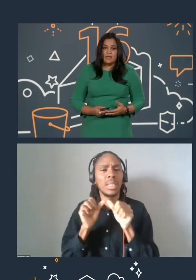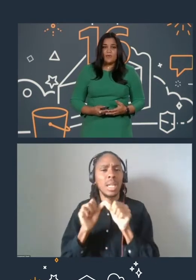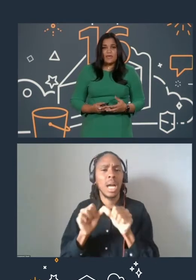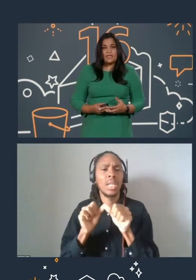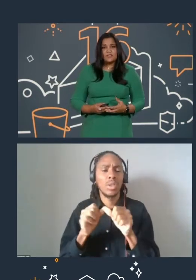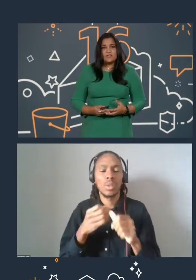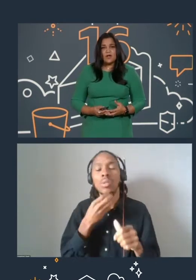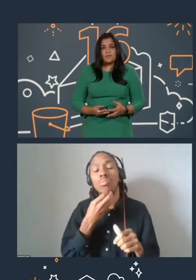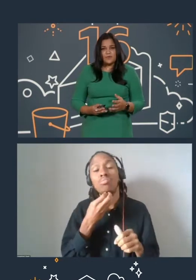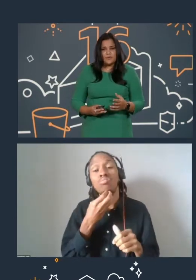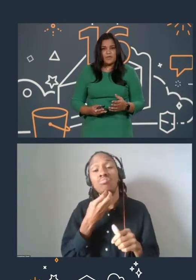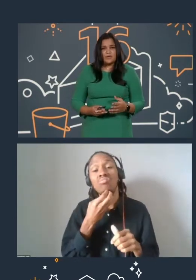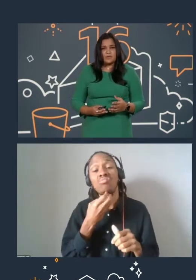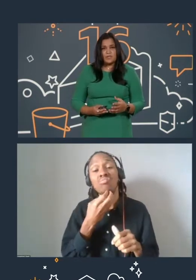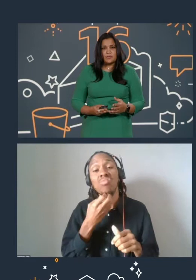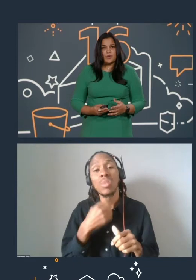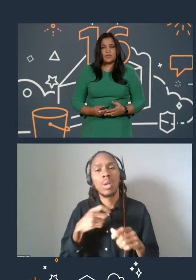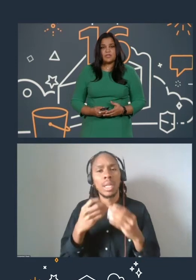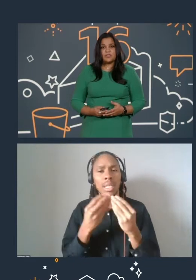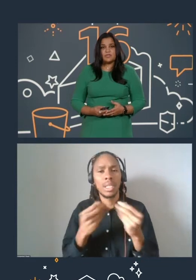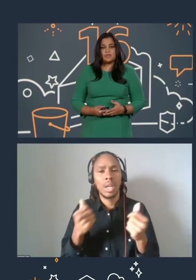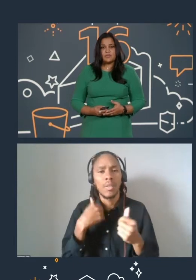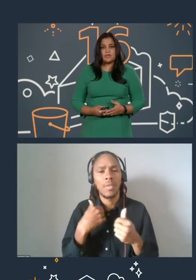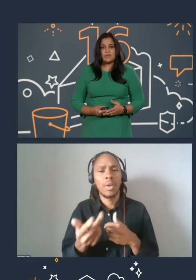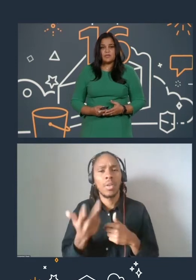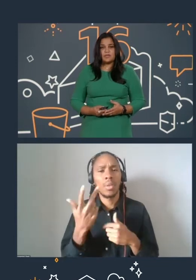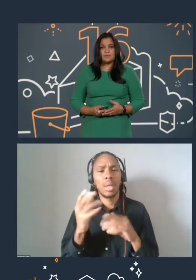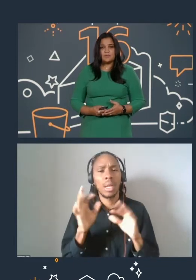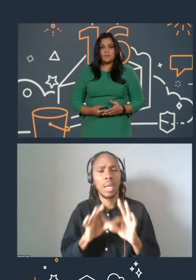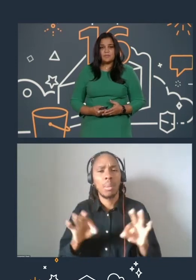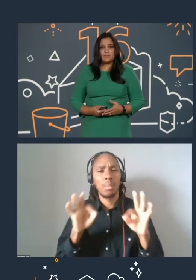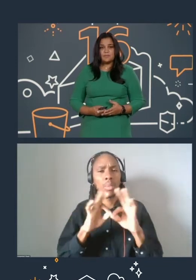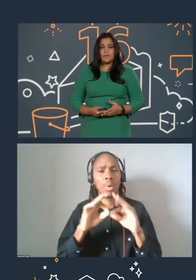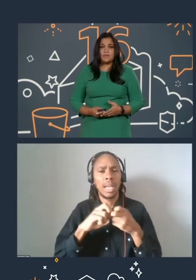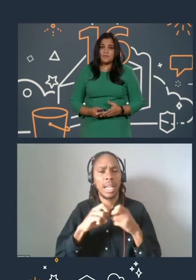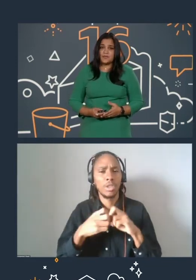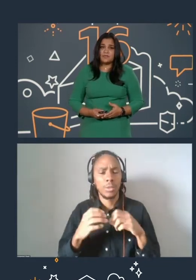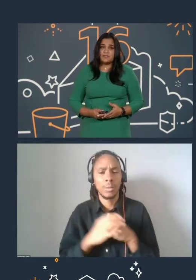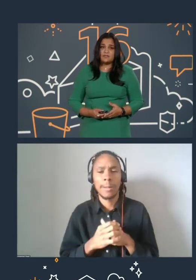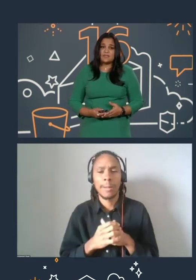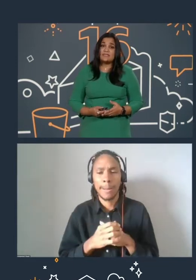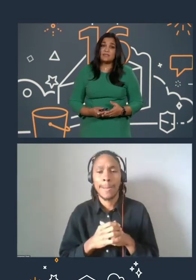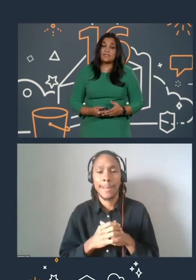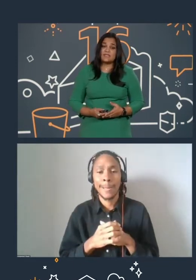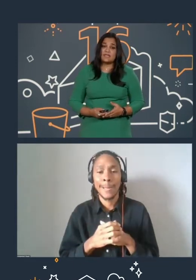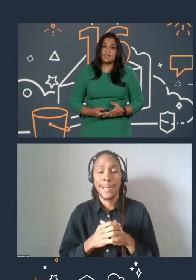Now, we need to solve for three really important issues here. The first, simplicity.